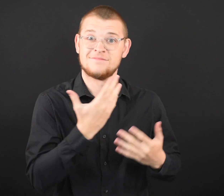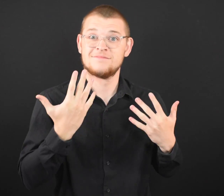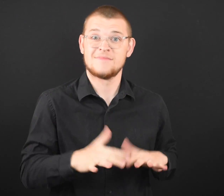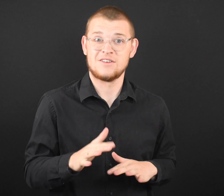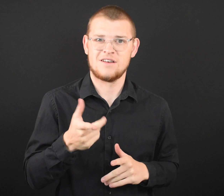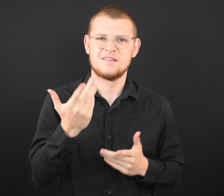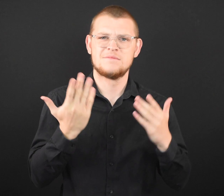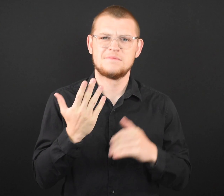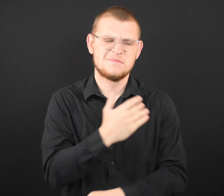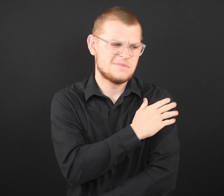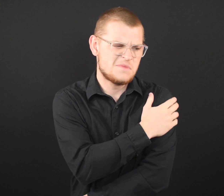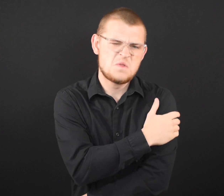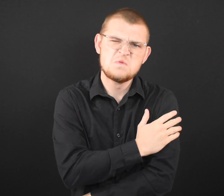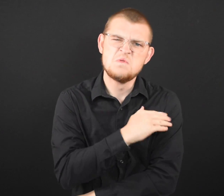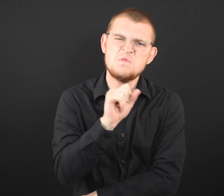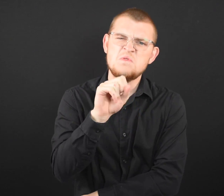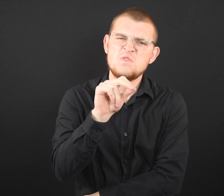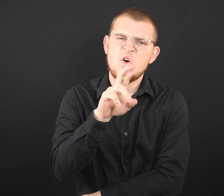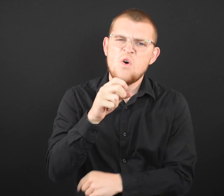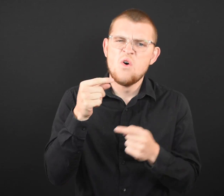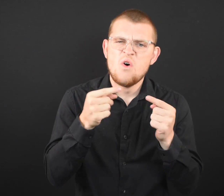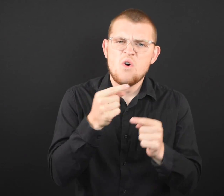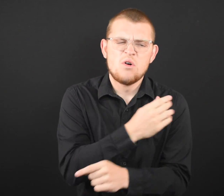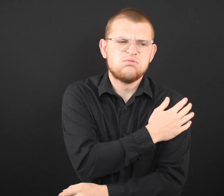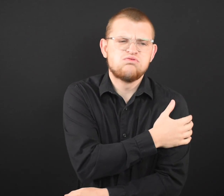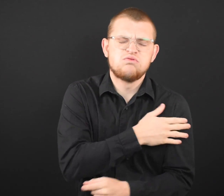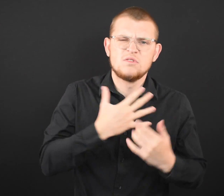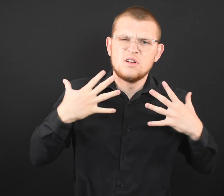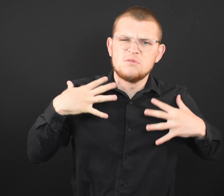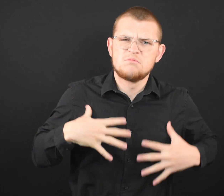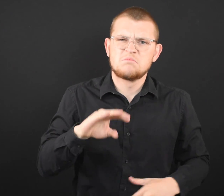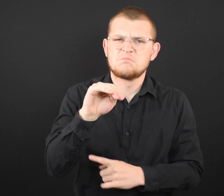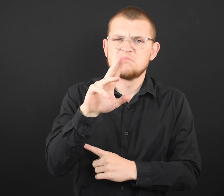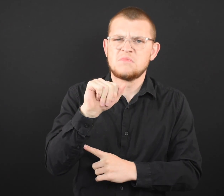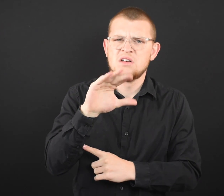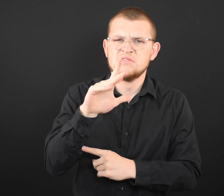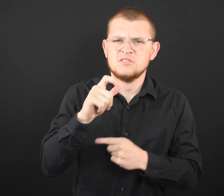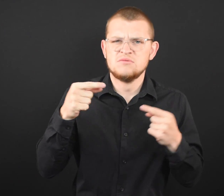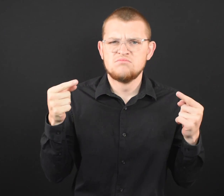tiredness, headache, or maybe a fever (fever is less common). Sometimes